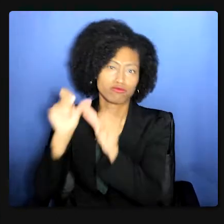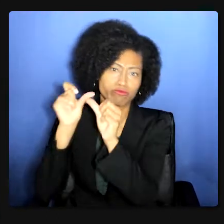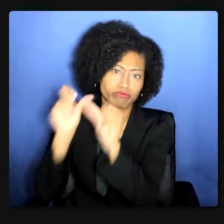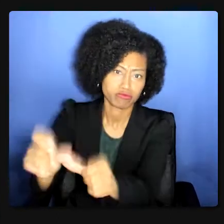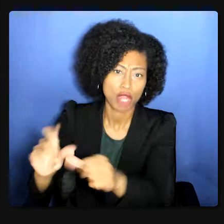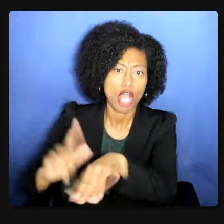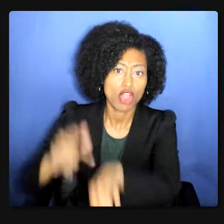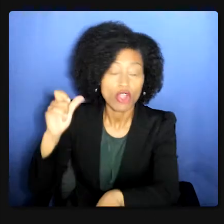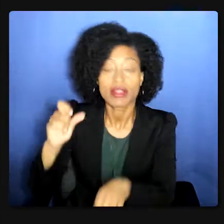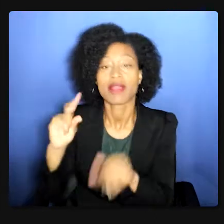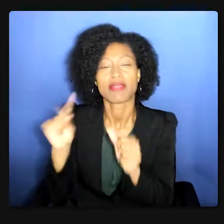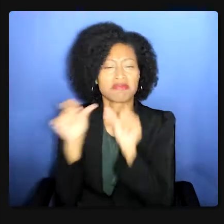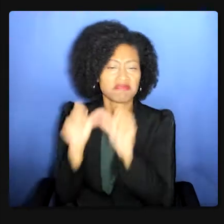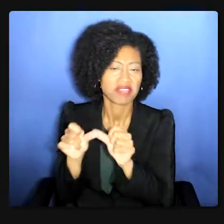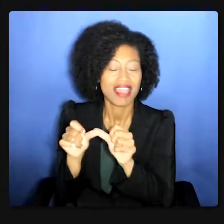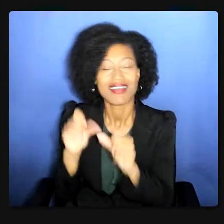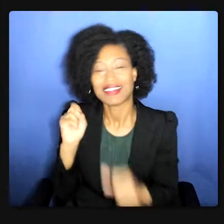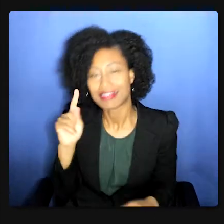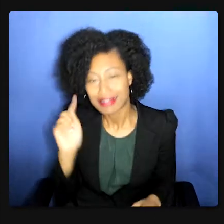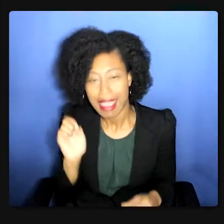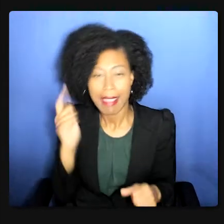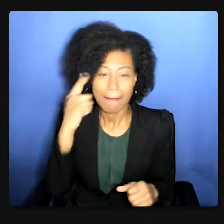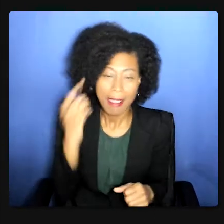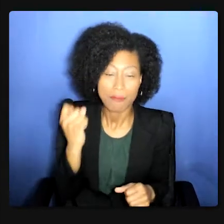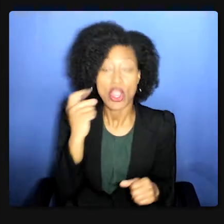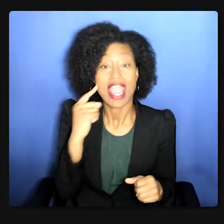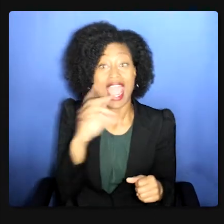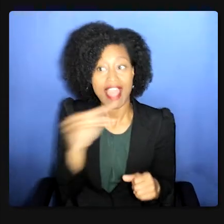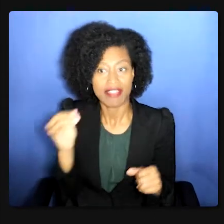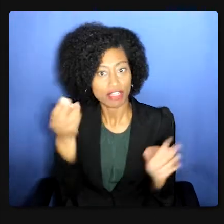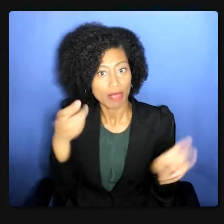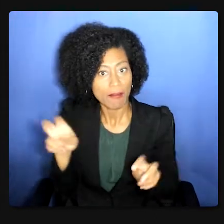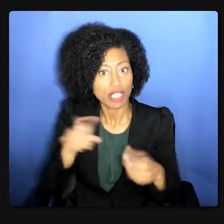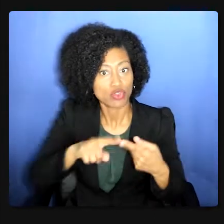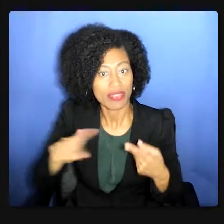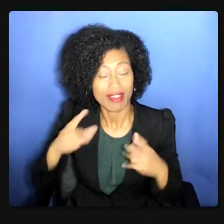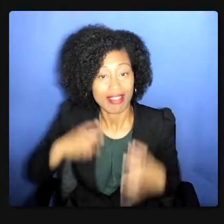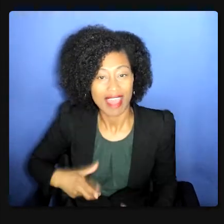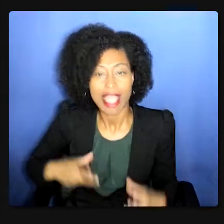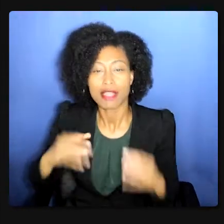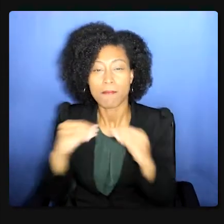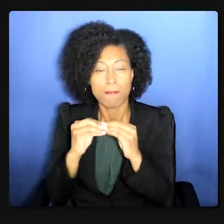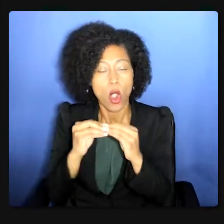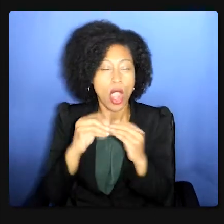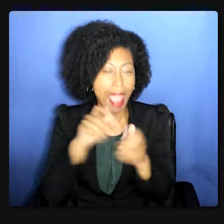They maintain state and memory and transmit that to the clients so they have an accurate view.